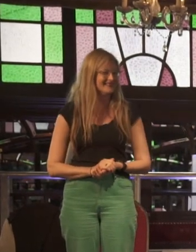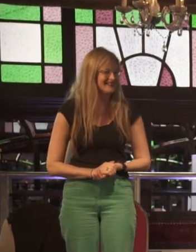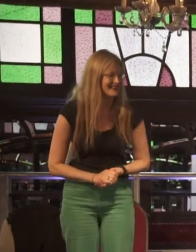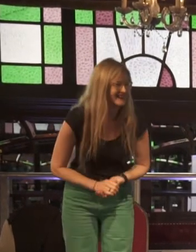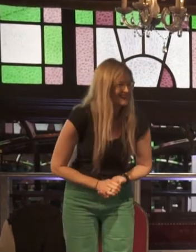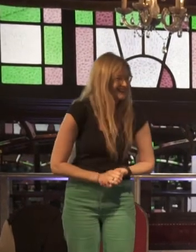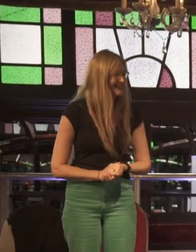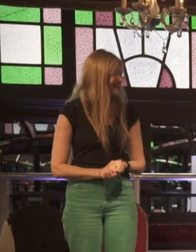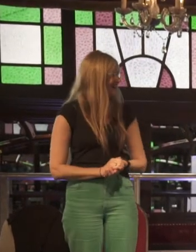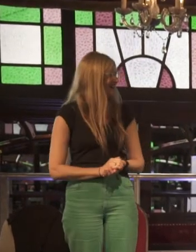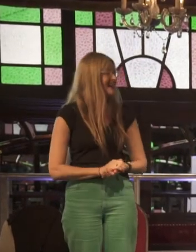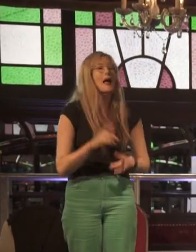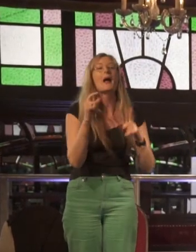And the winner is: Pippa Cleary!